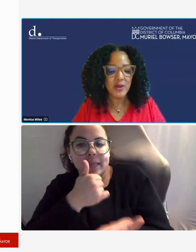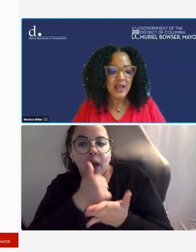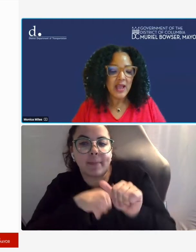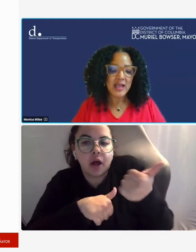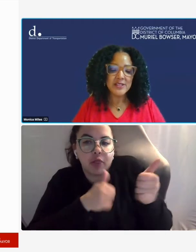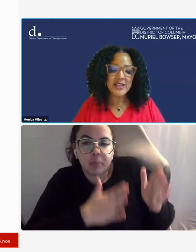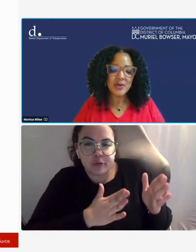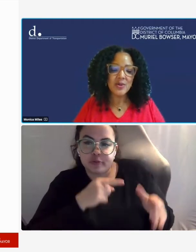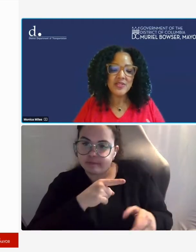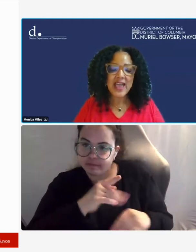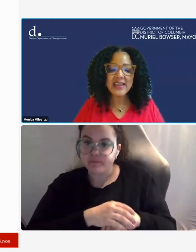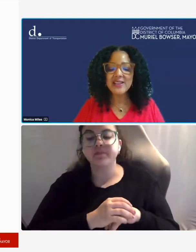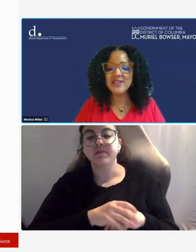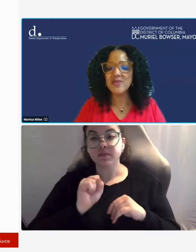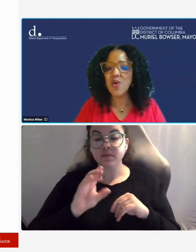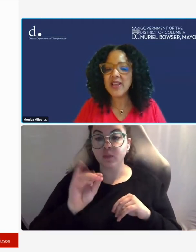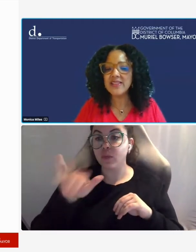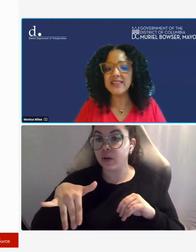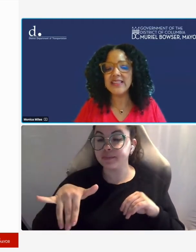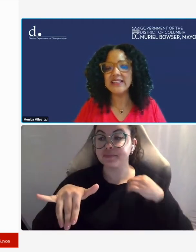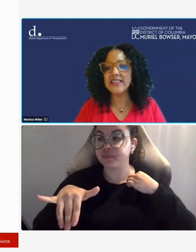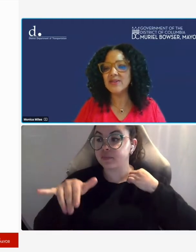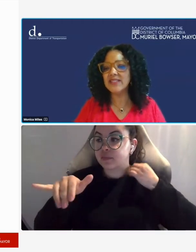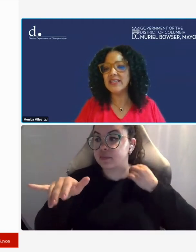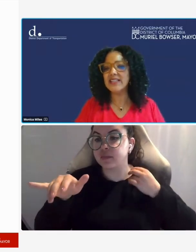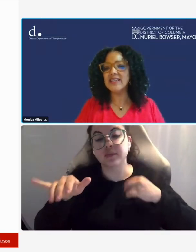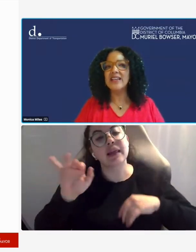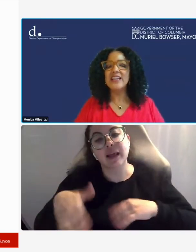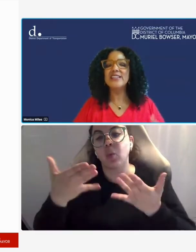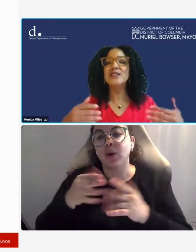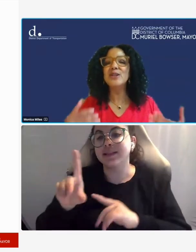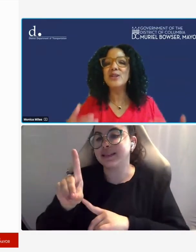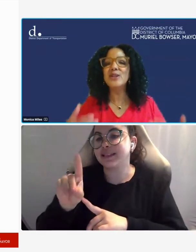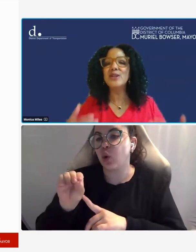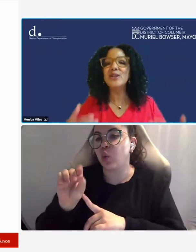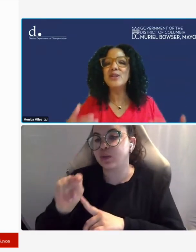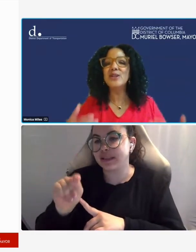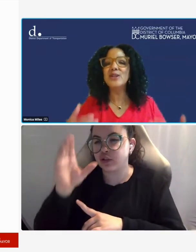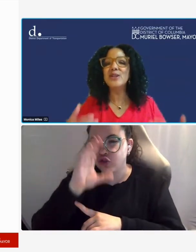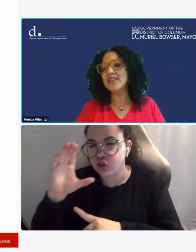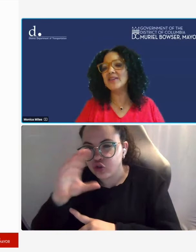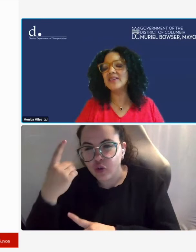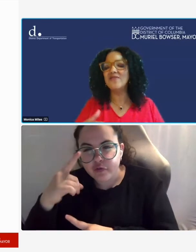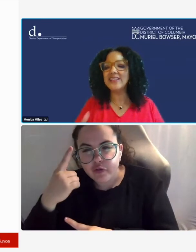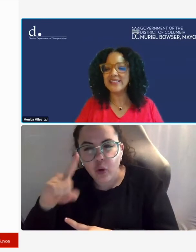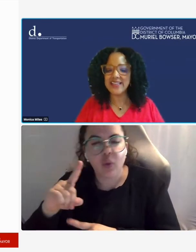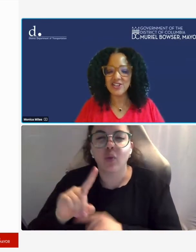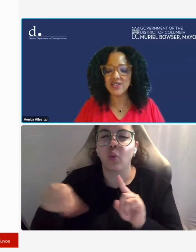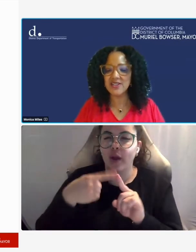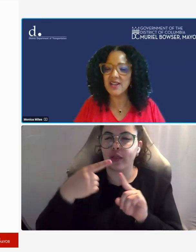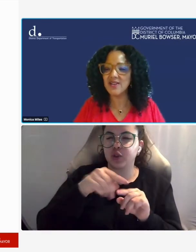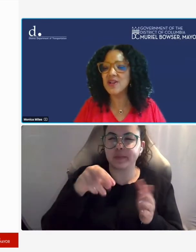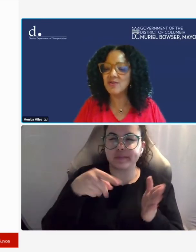um so that is what the d.o.t is looking for when they're doing their investigations of related